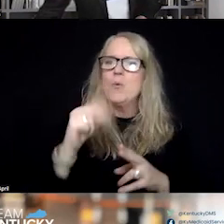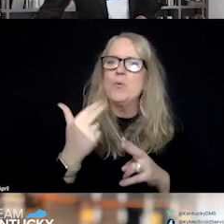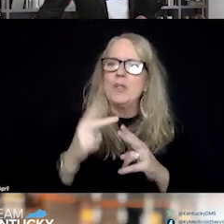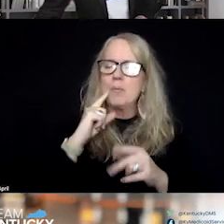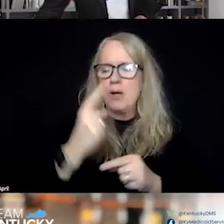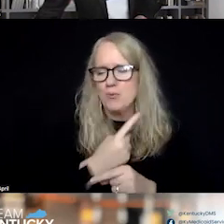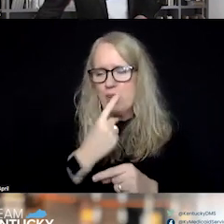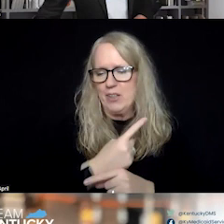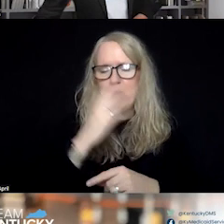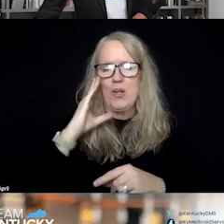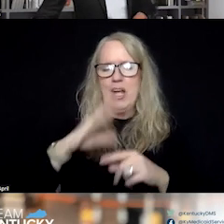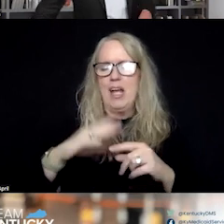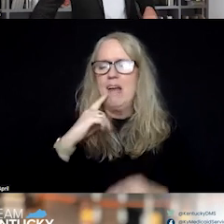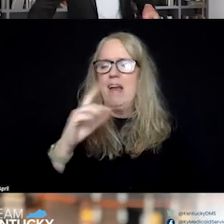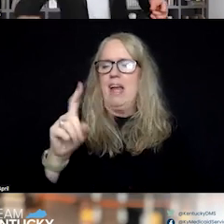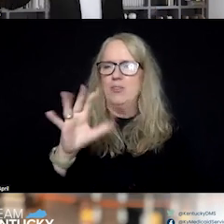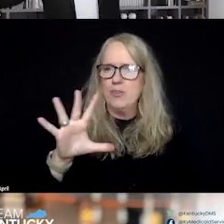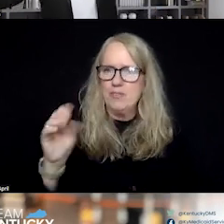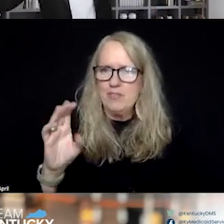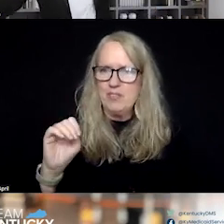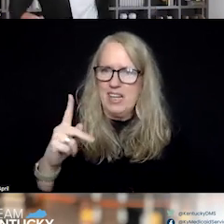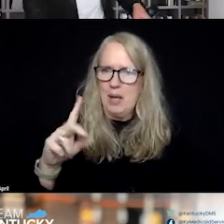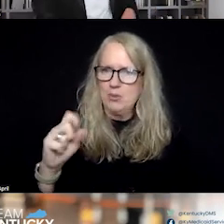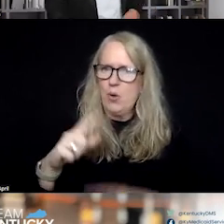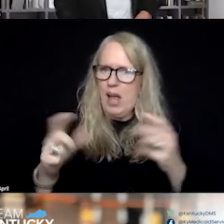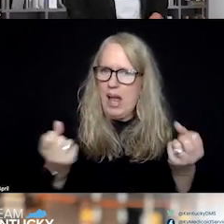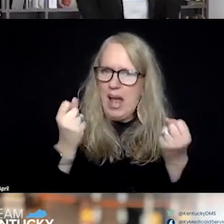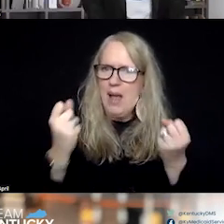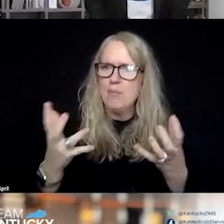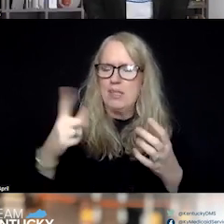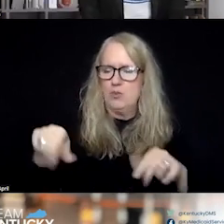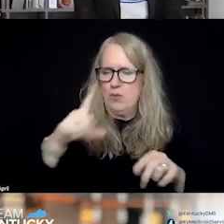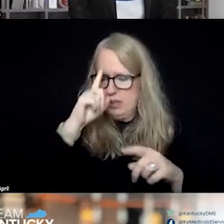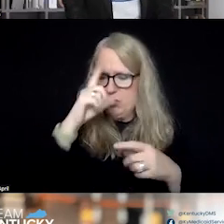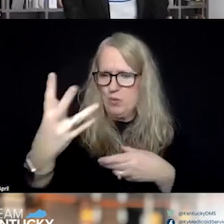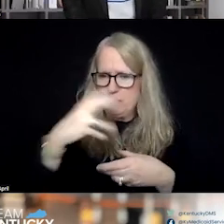CRISIS JAM. 150 EPISODES. HOW MANY OF YOU HAVE PARTICIPATED IN?